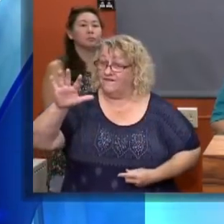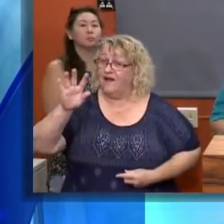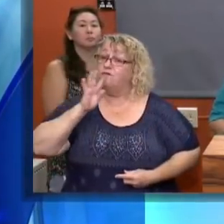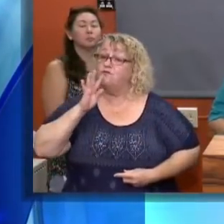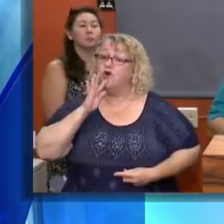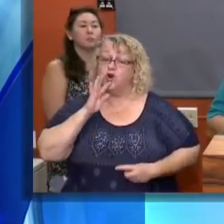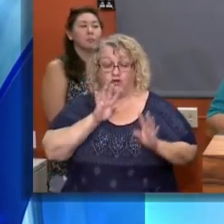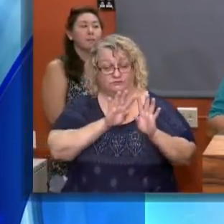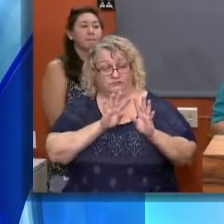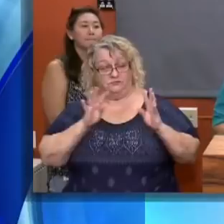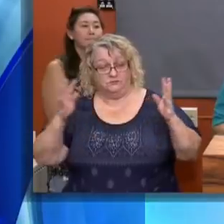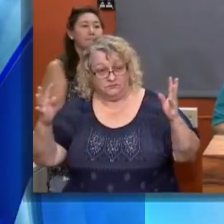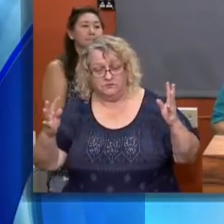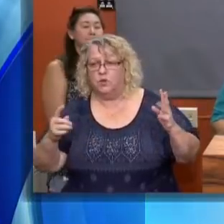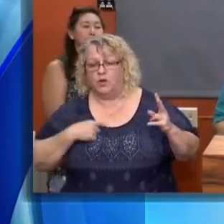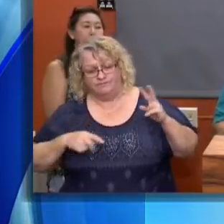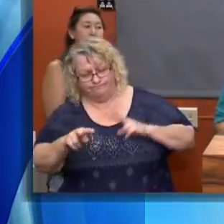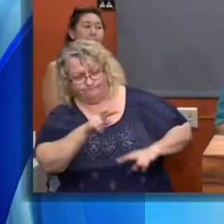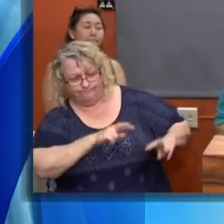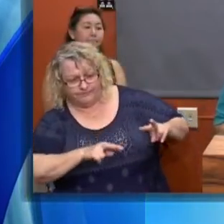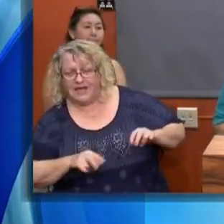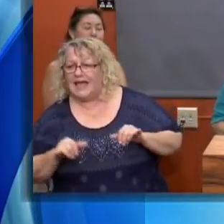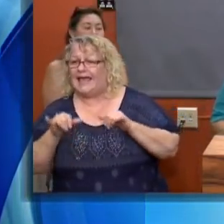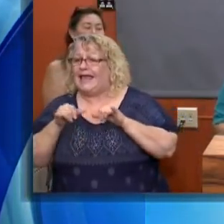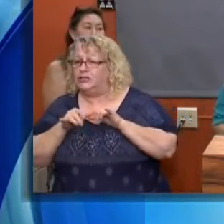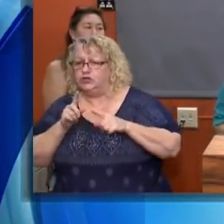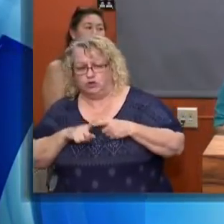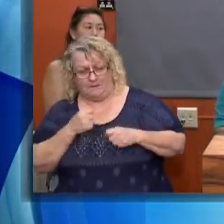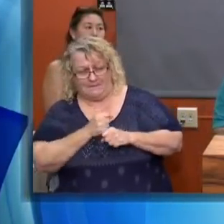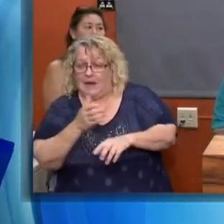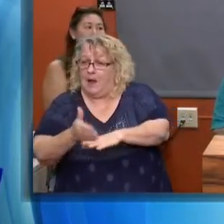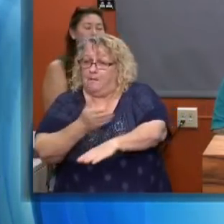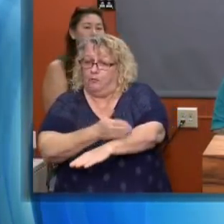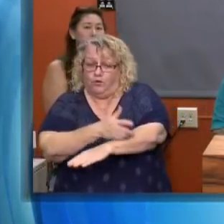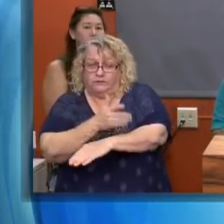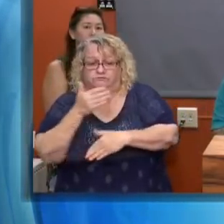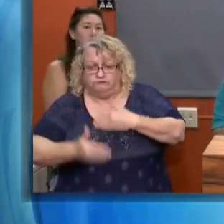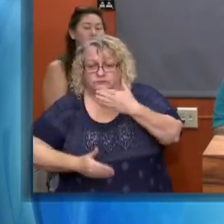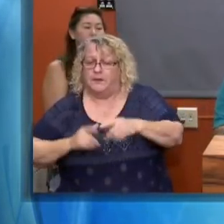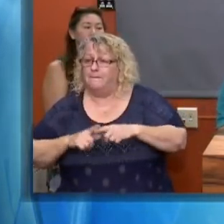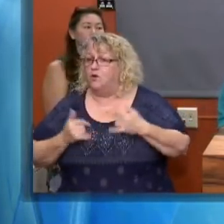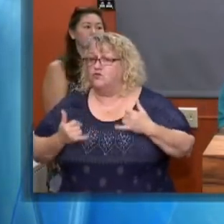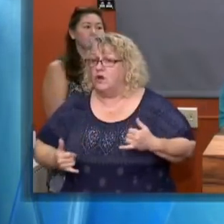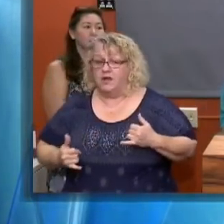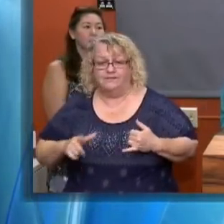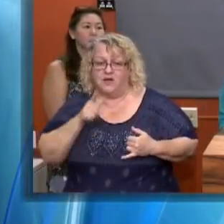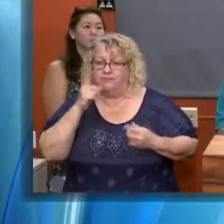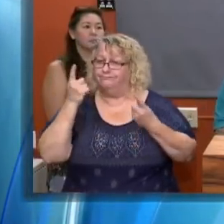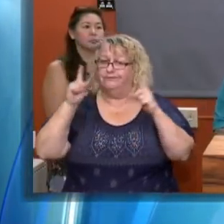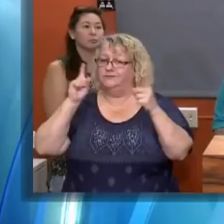HEAR THE QUESTION. DOING THE STUDIES AND ENGINEERING NECESSARY TO MAKE